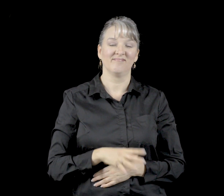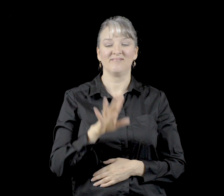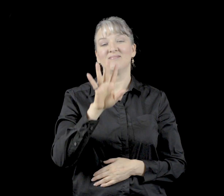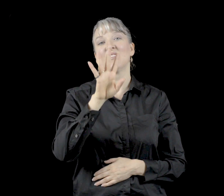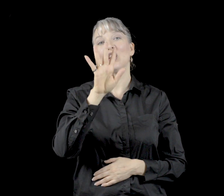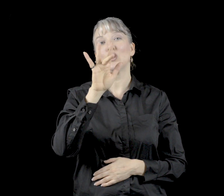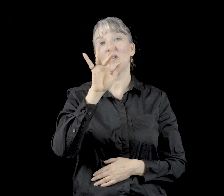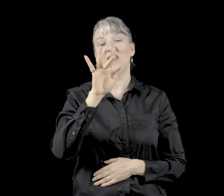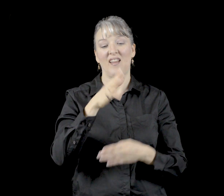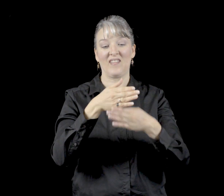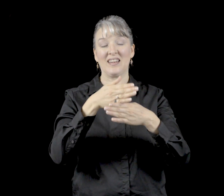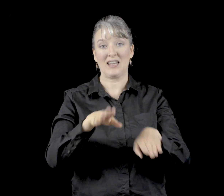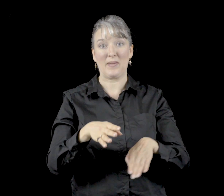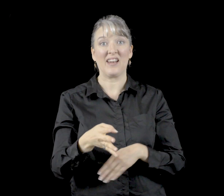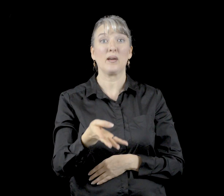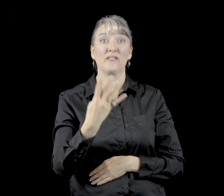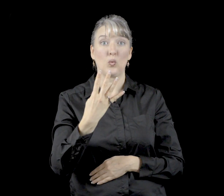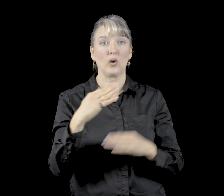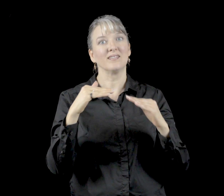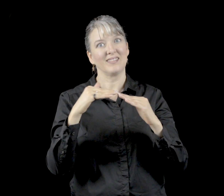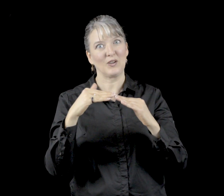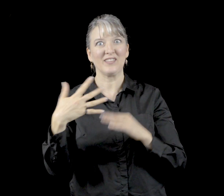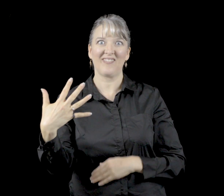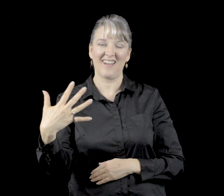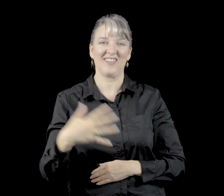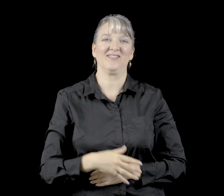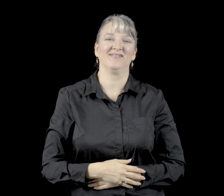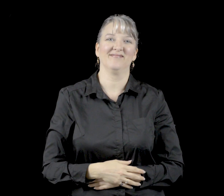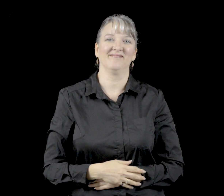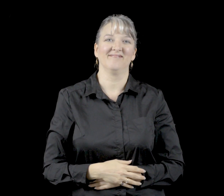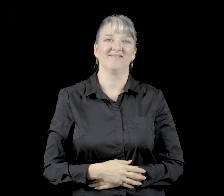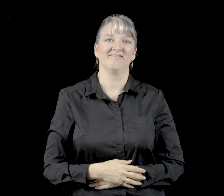25 divided by 4 = 5 [Stay in school Tammy]